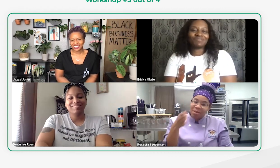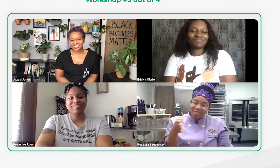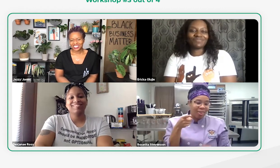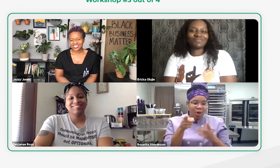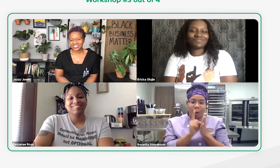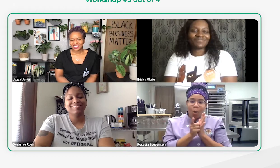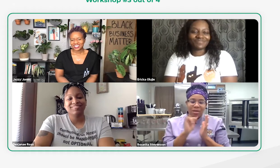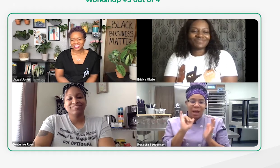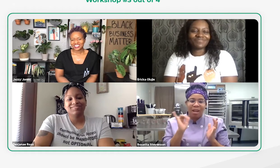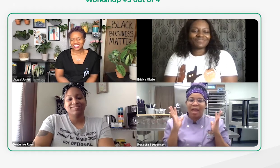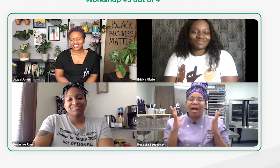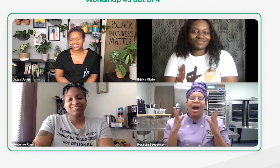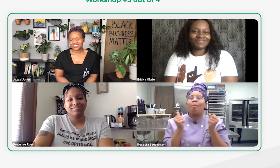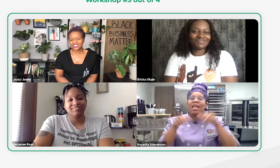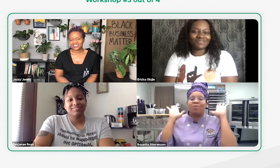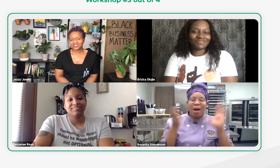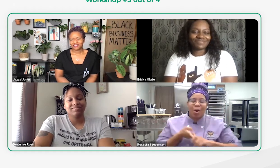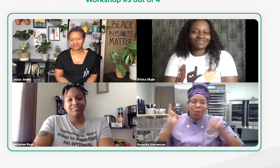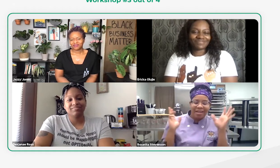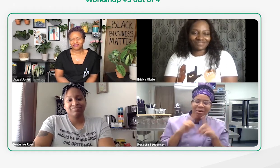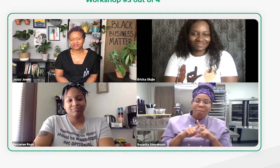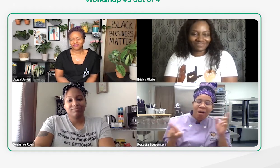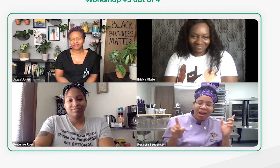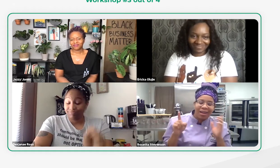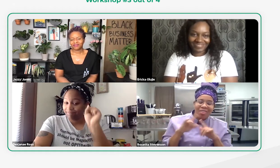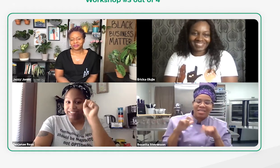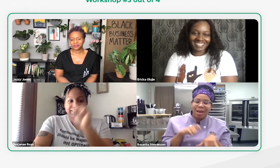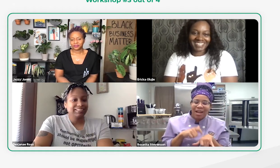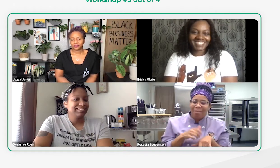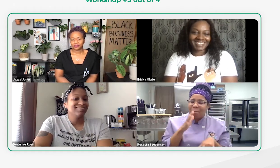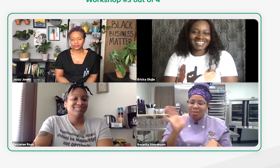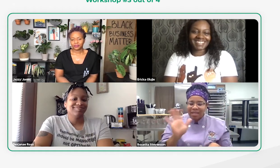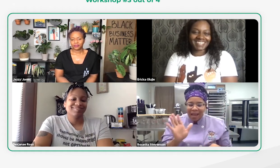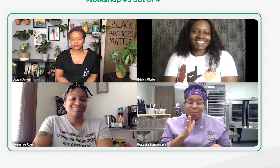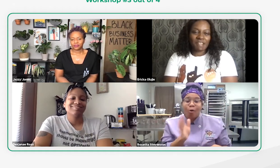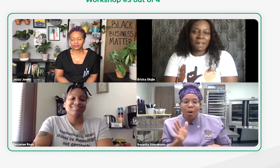Rosetta There's times you think you can acquit and be